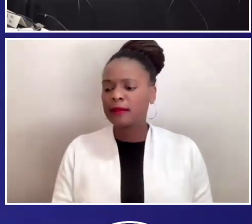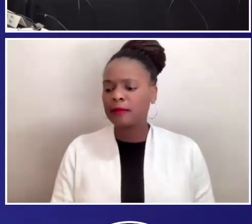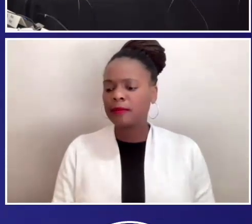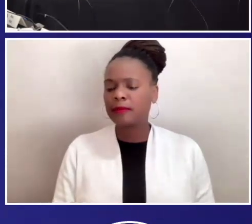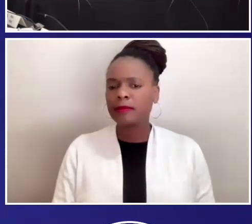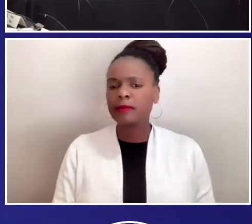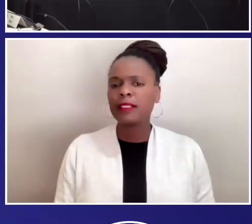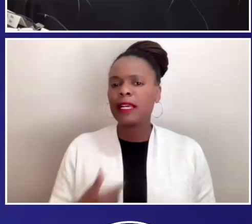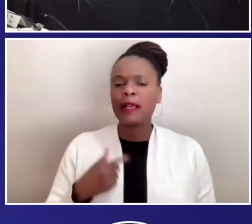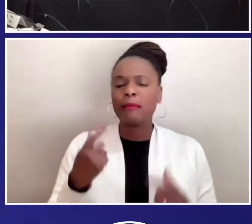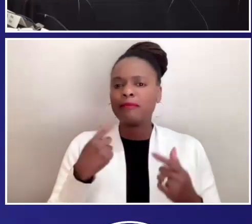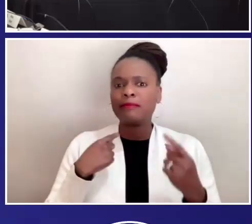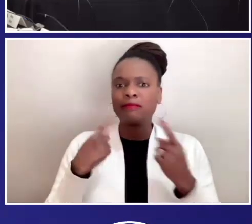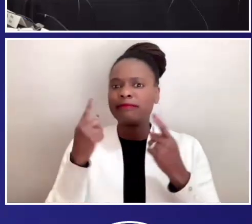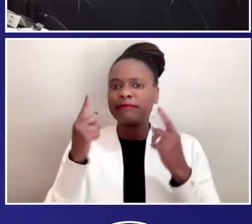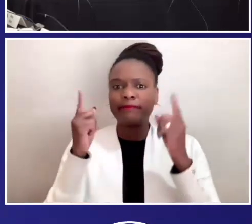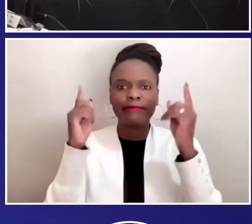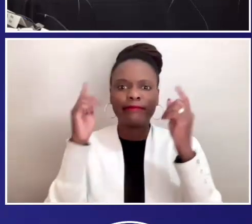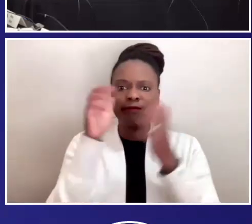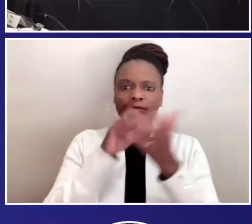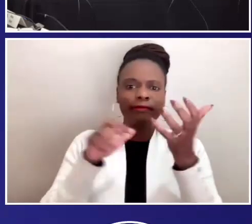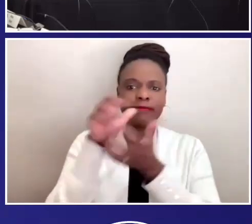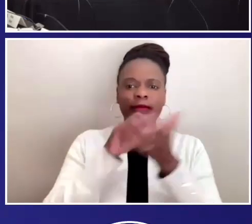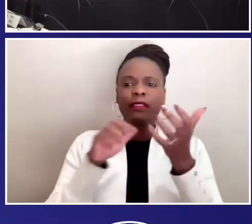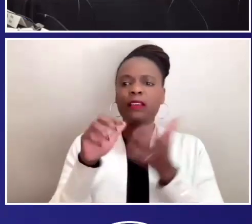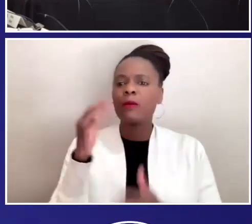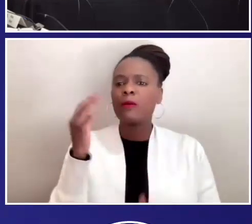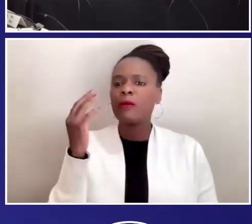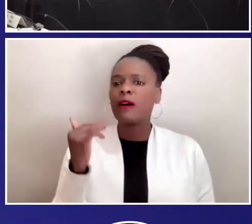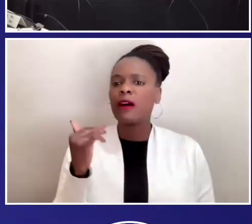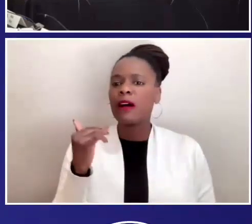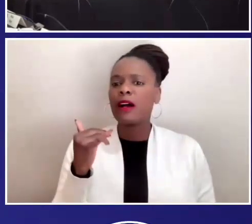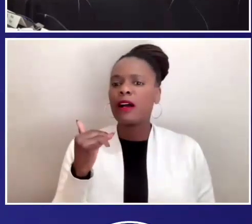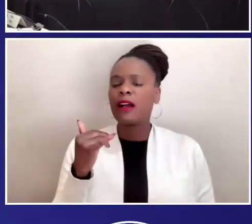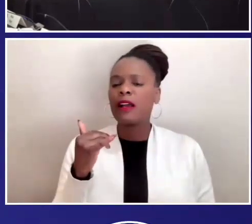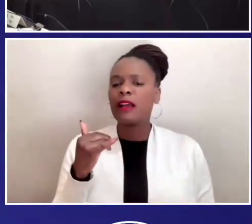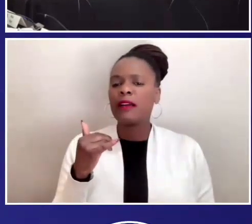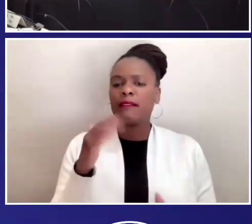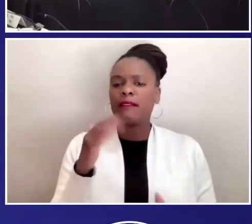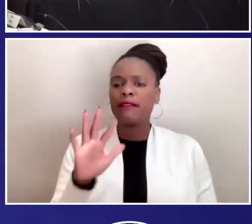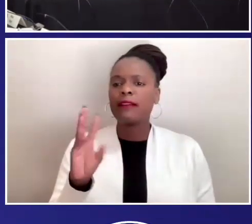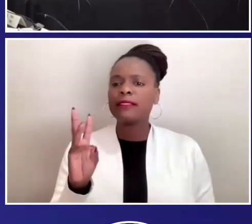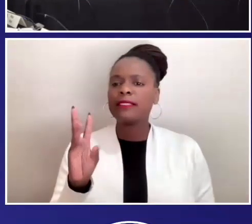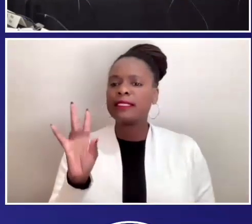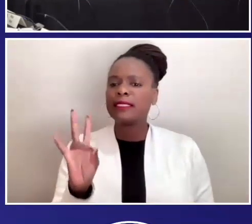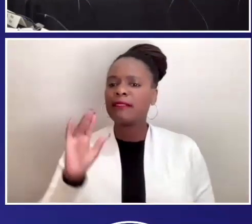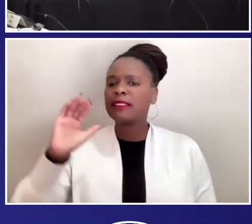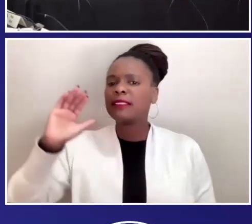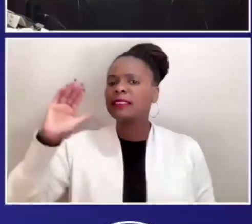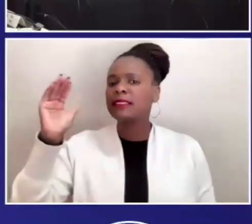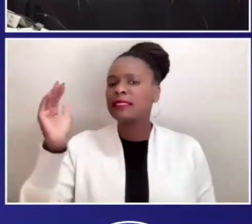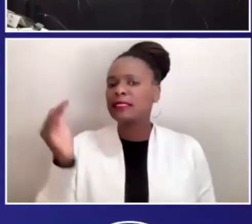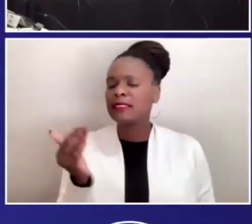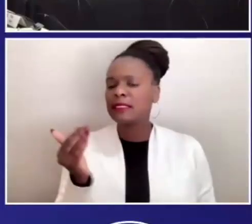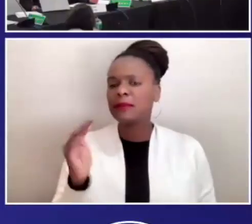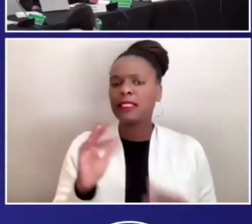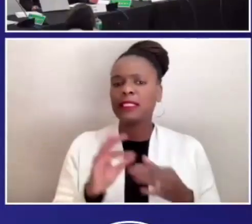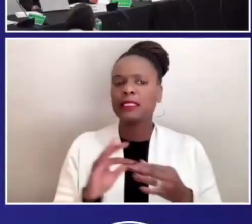up here, but because it still reads to me (5), (6), and (7) as you -- cause you're basically still saying --